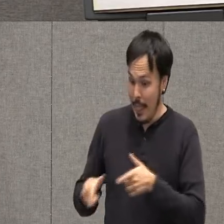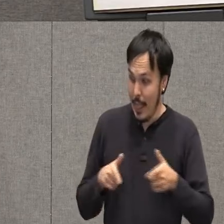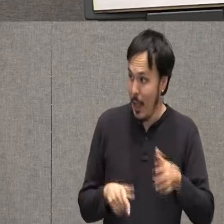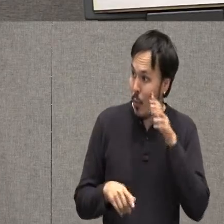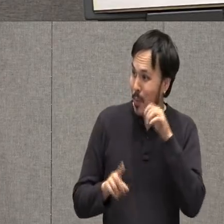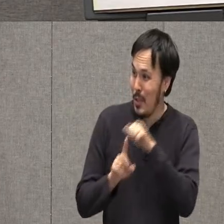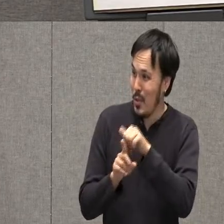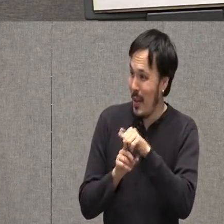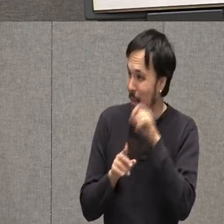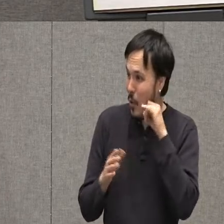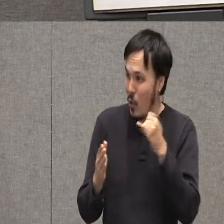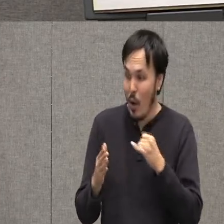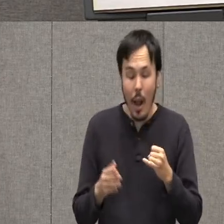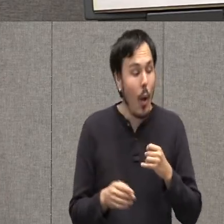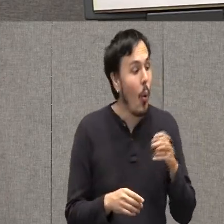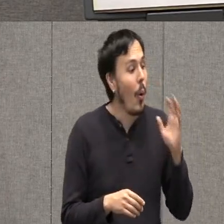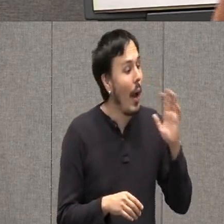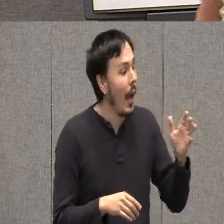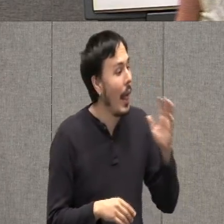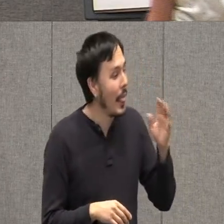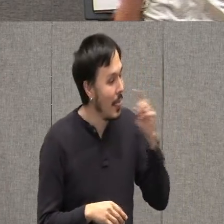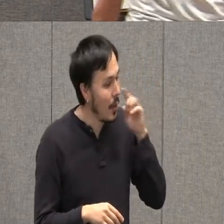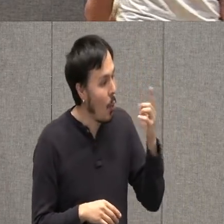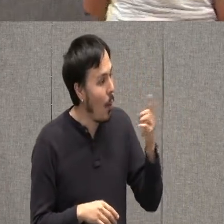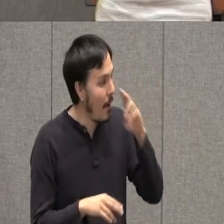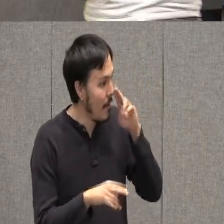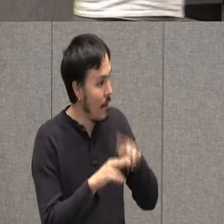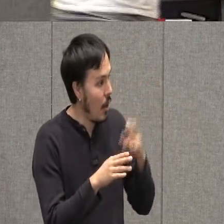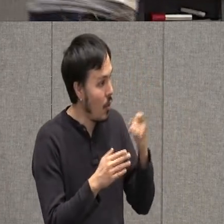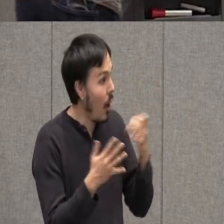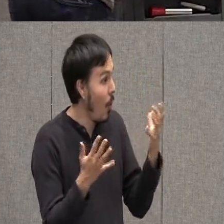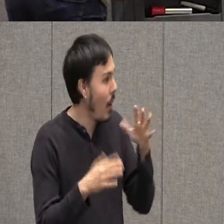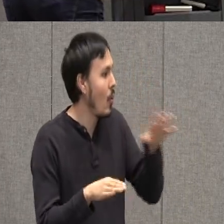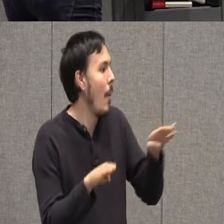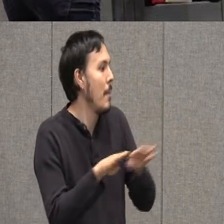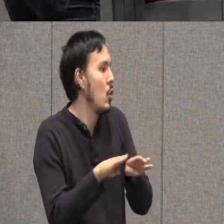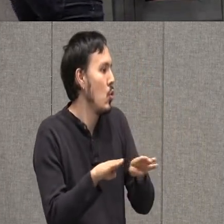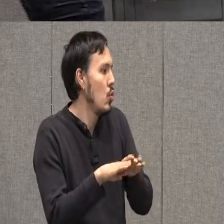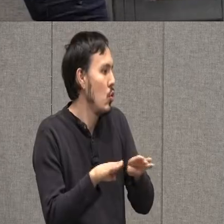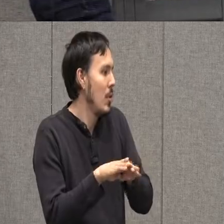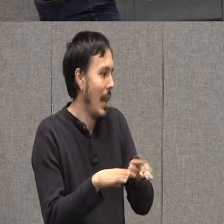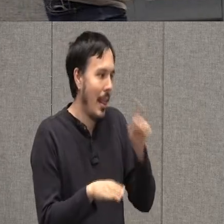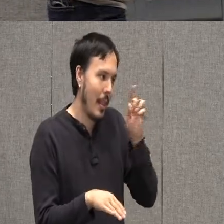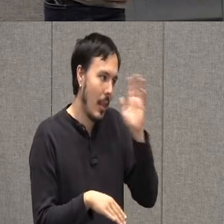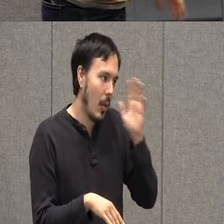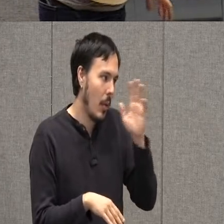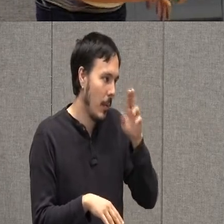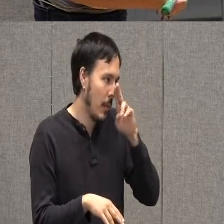I think that that's gonna be a fun shape to draw. Oh, cool. Okay, good. [Potter] Honestly, I think that one's gonna be kind of cool.